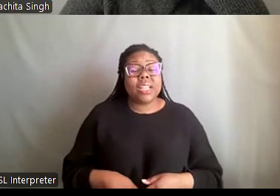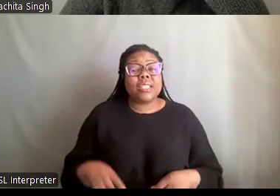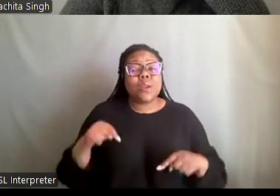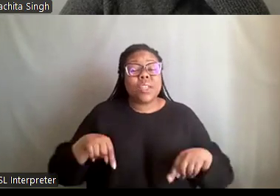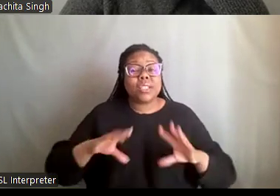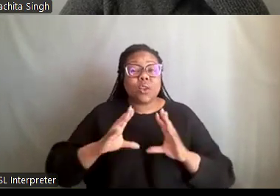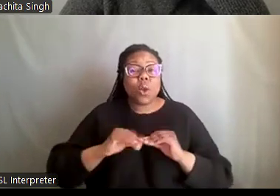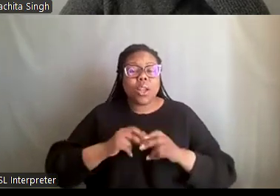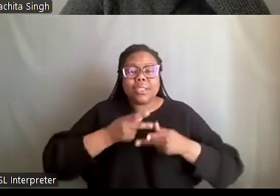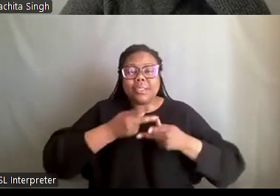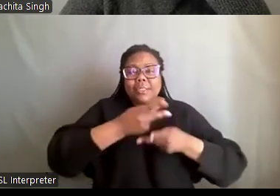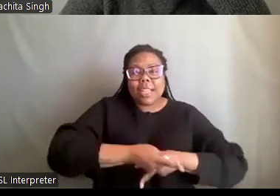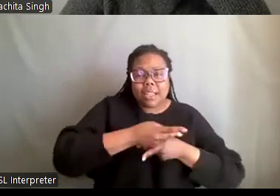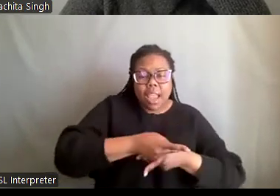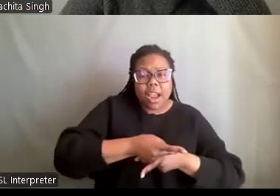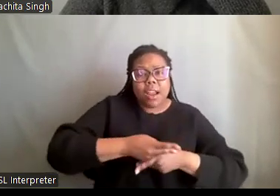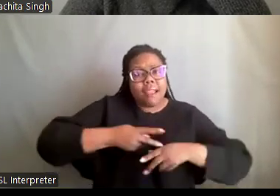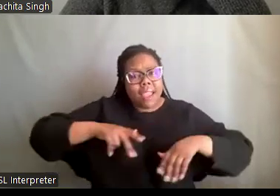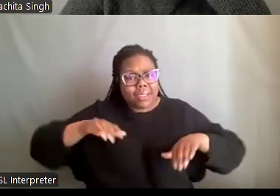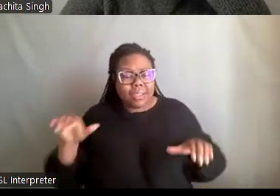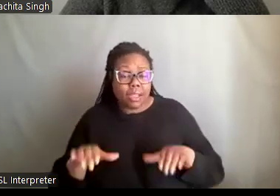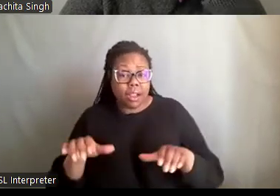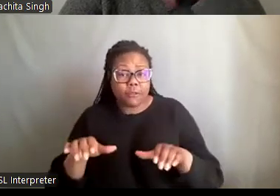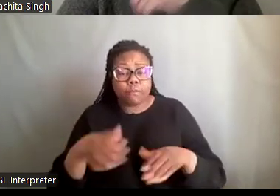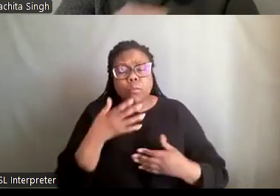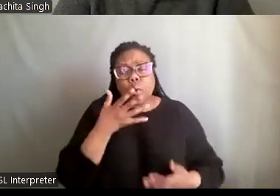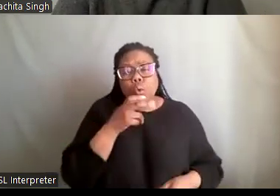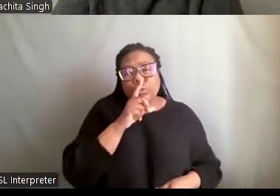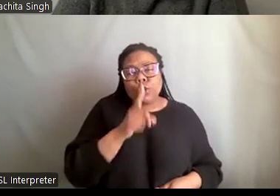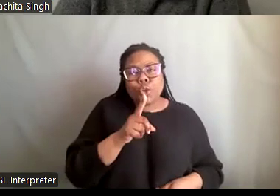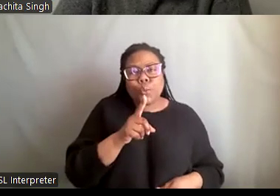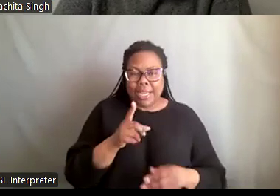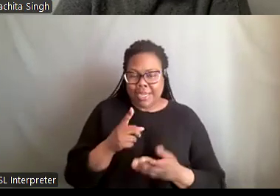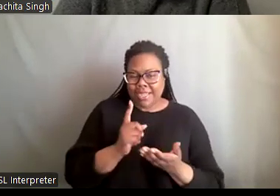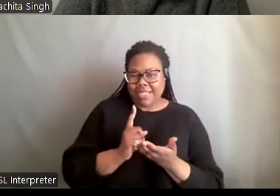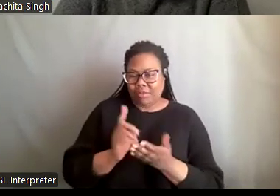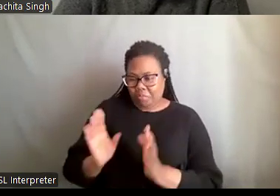thing. So this call is taking care and taking action, want